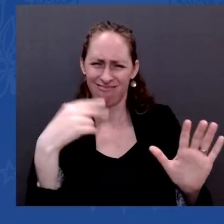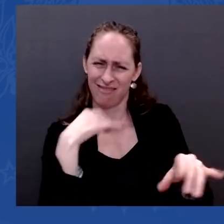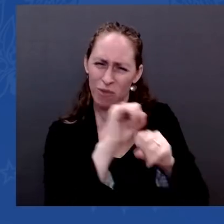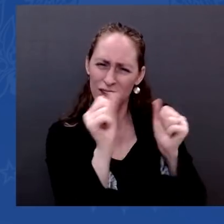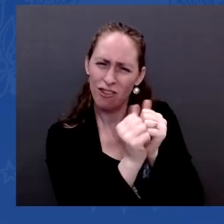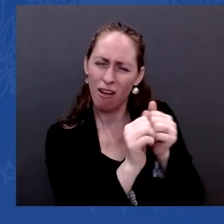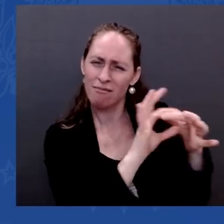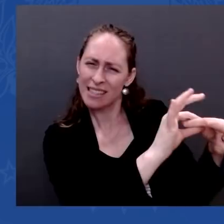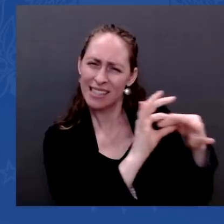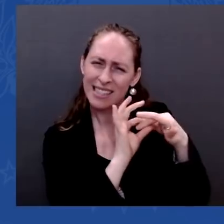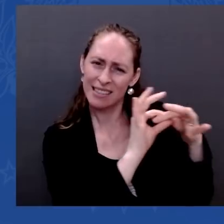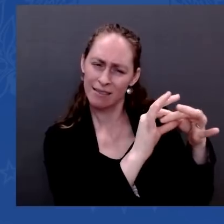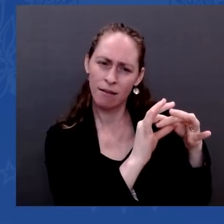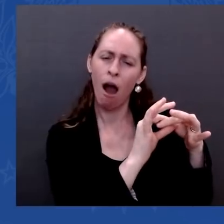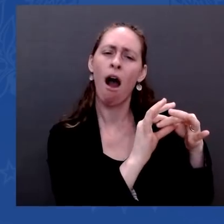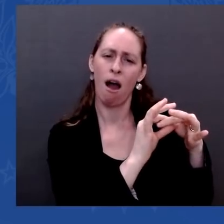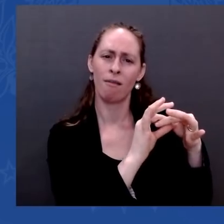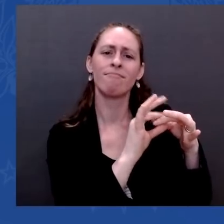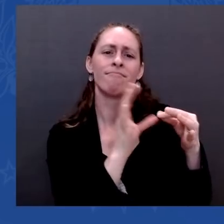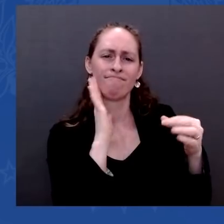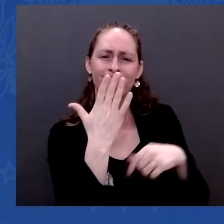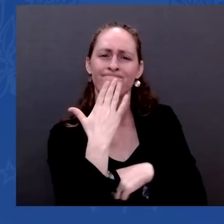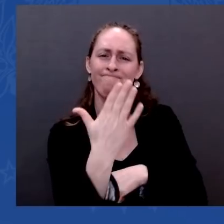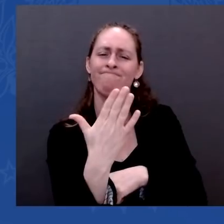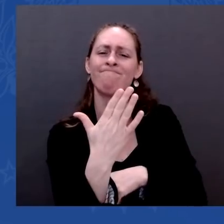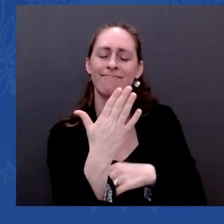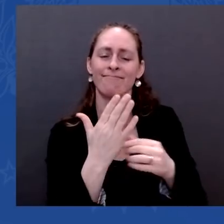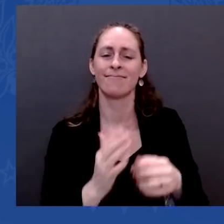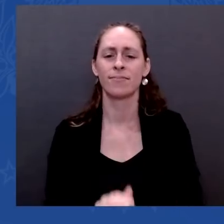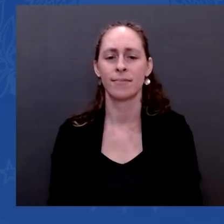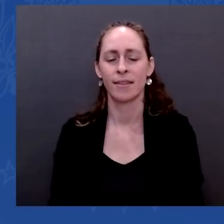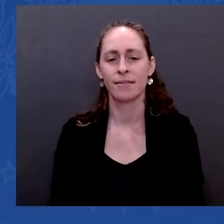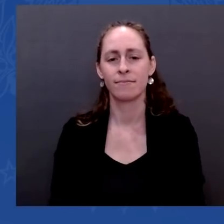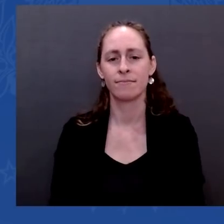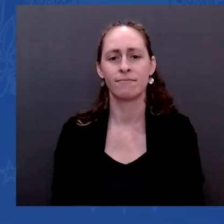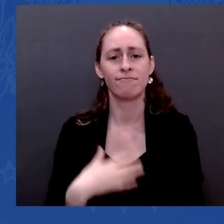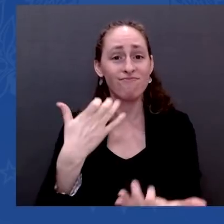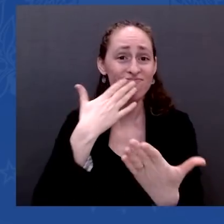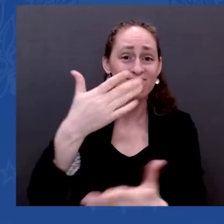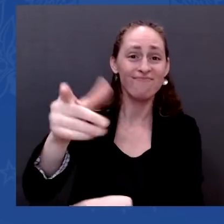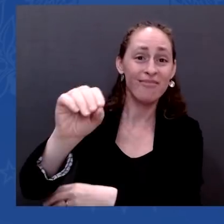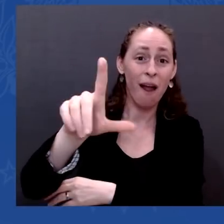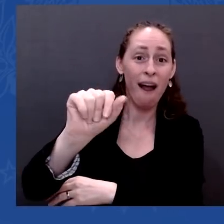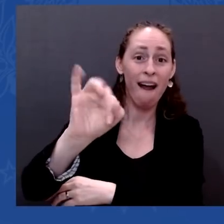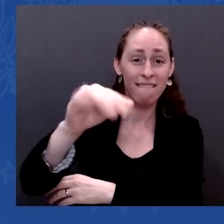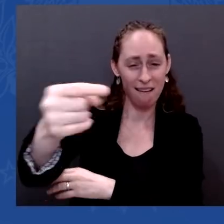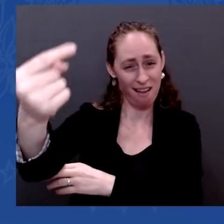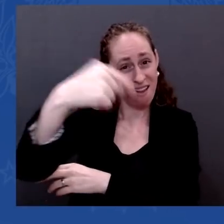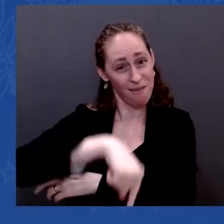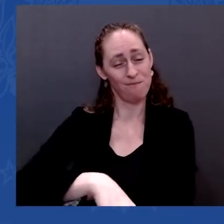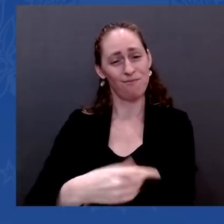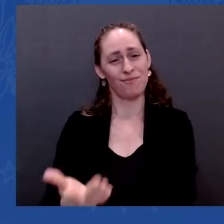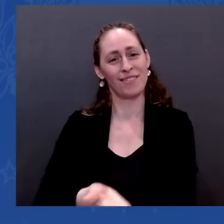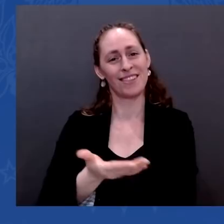So, I want to thank you, Olaf, for making the journey today. And I look forward to being the first of many opportunities